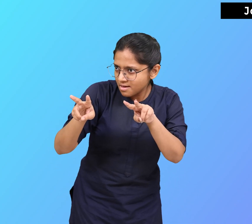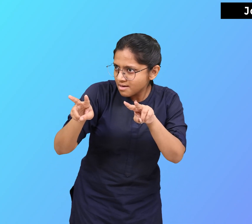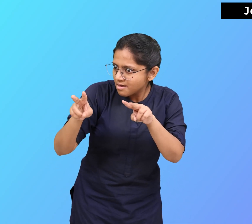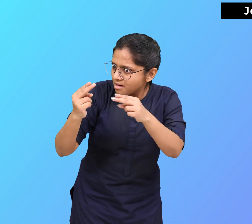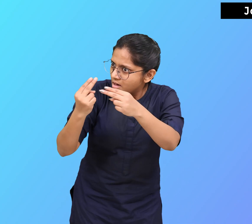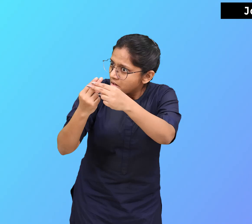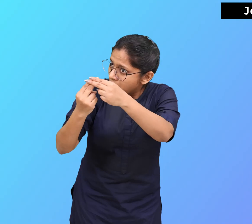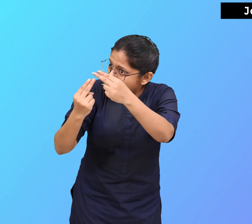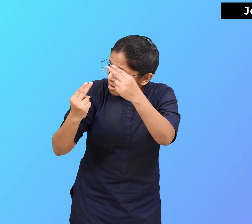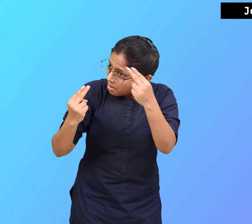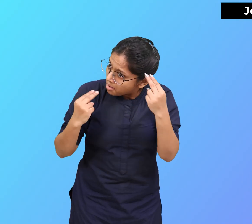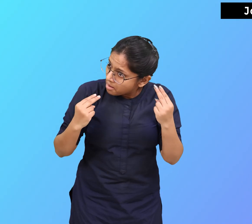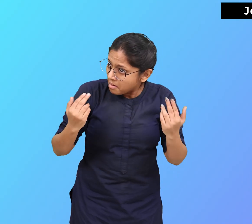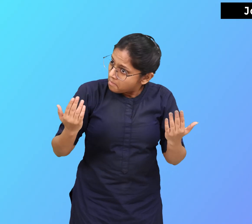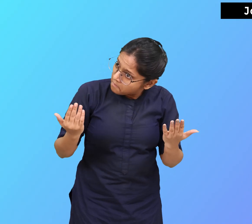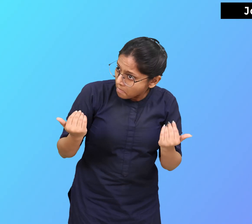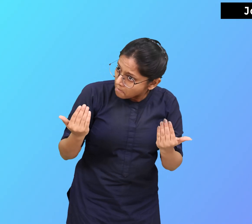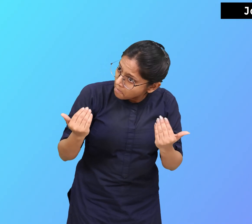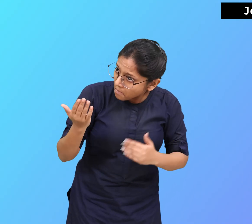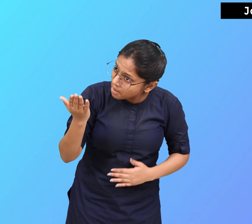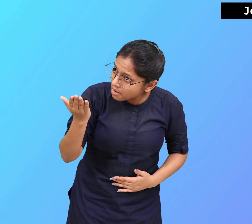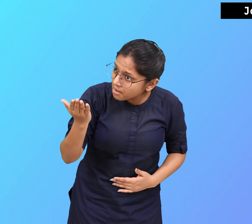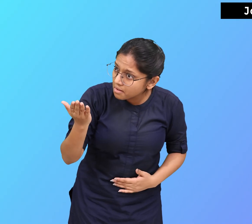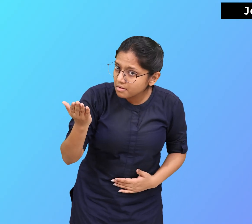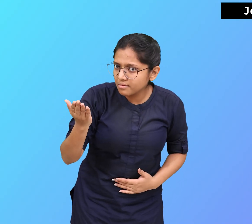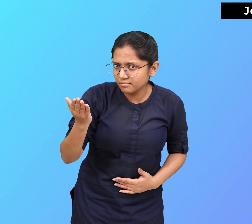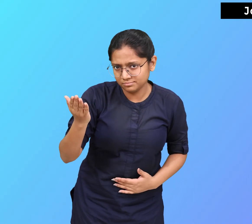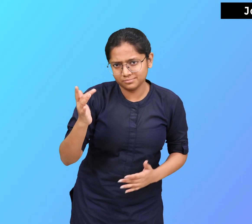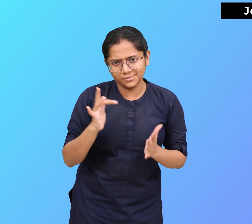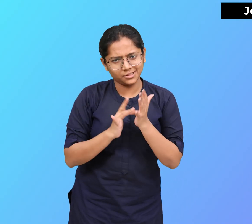Nicodemus asked, “How is all this possible?”